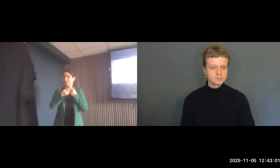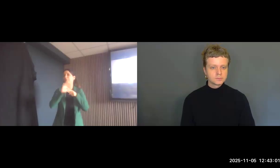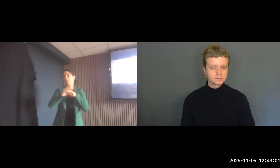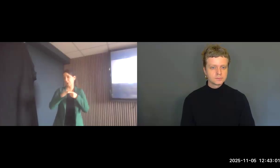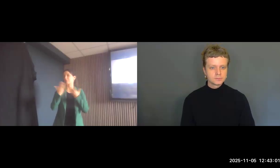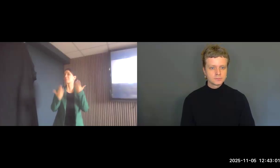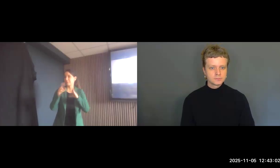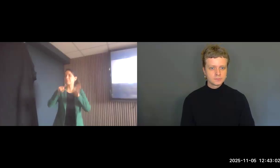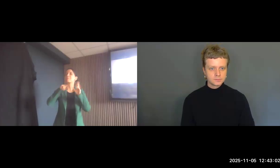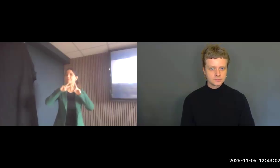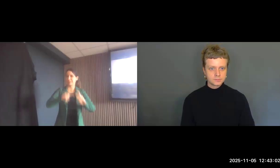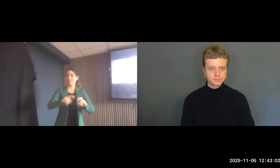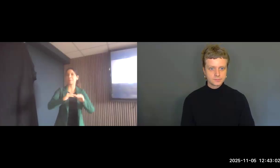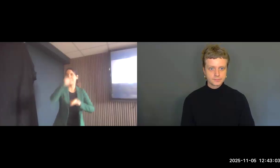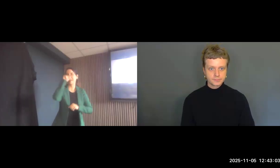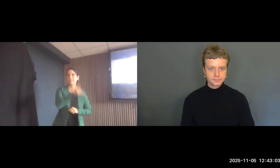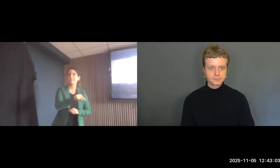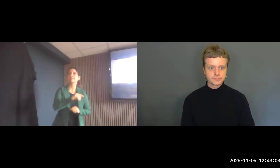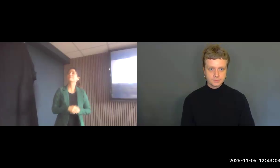That's been a real shift. So, yes, there could be